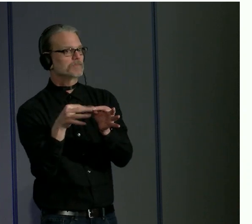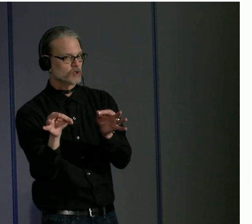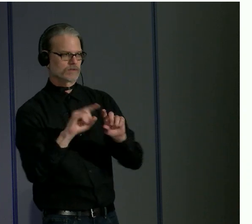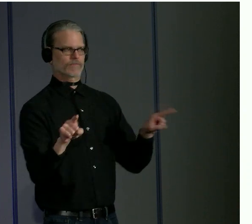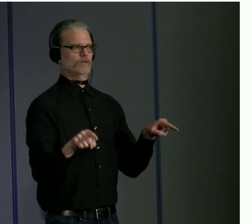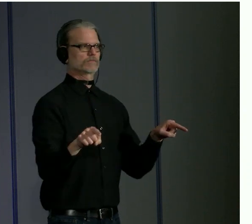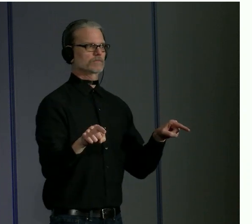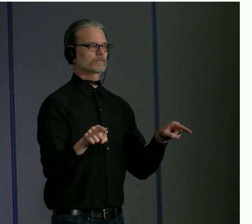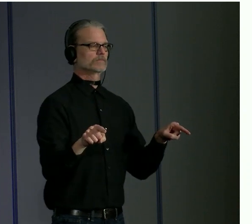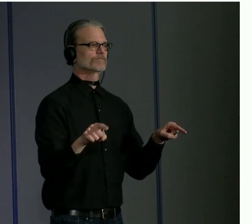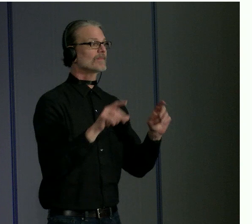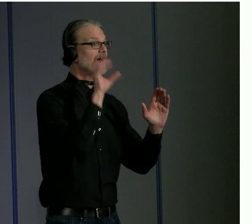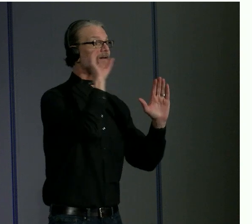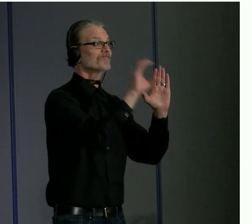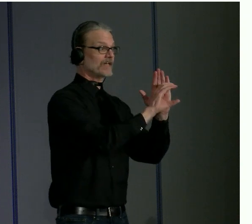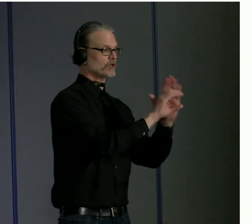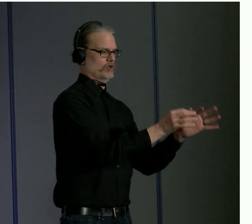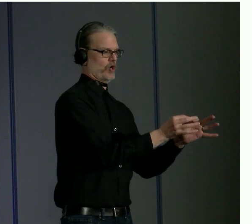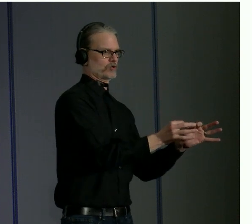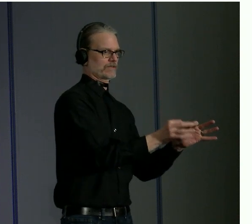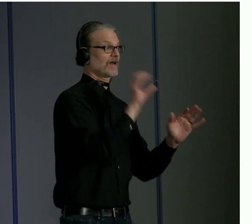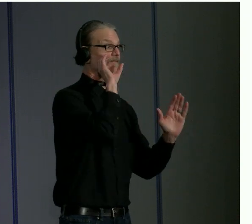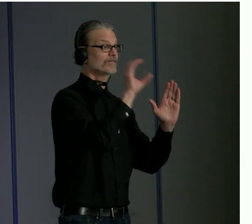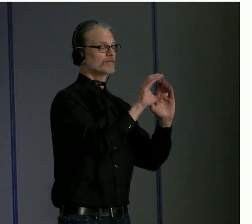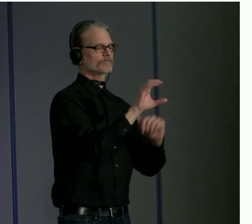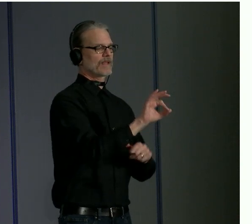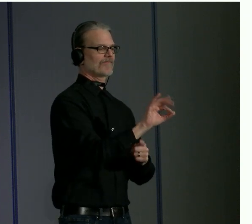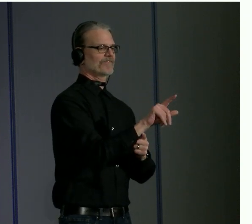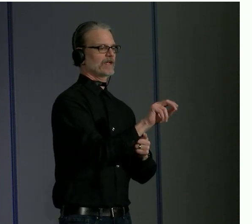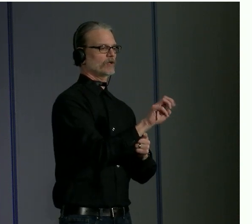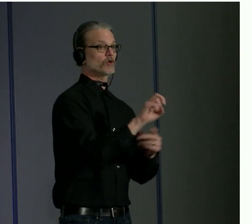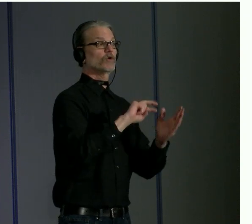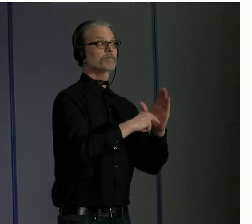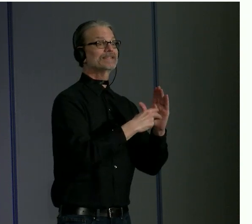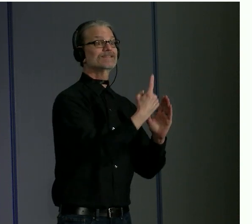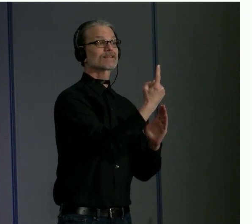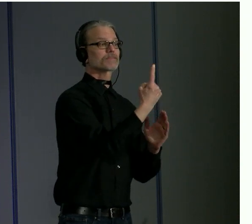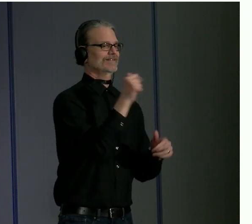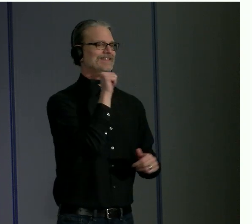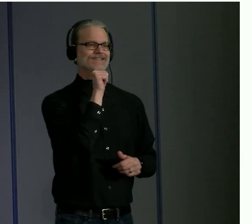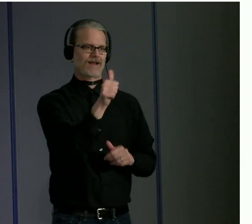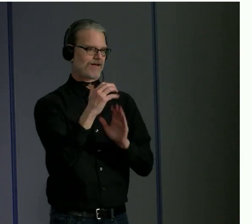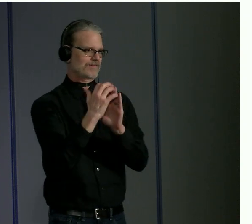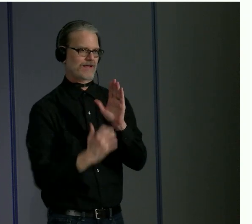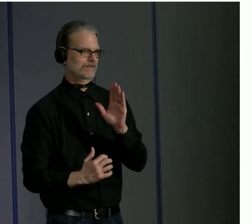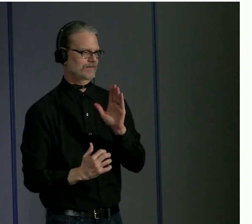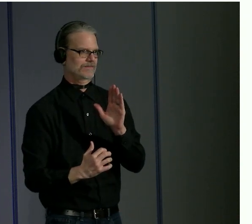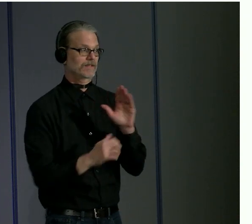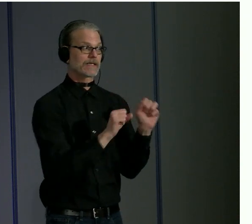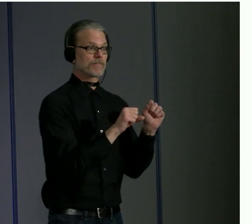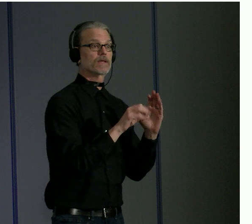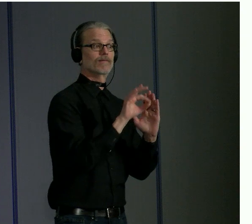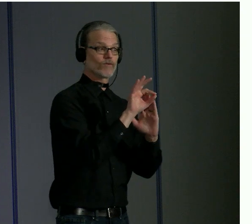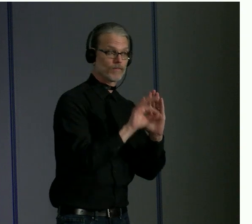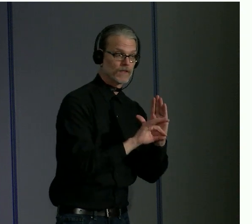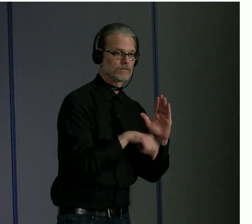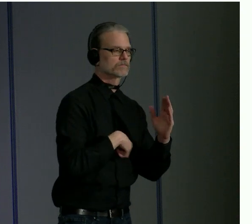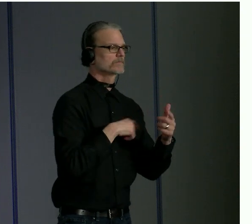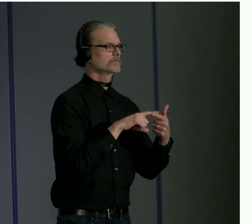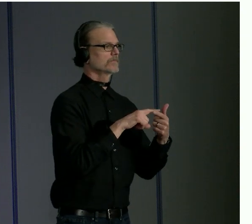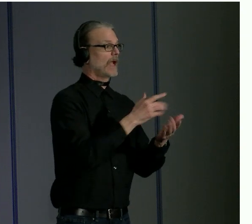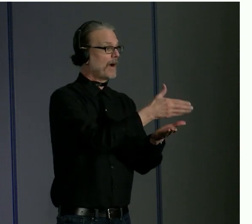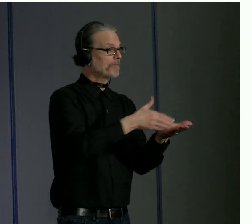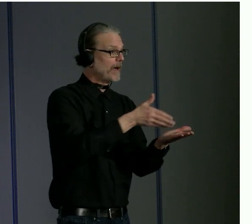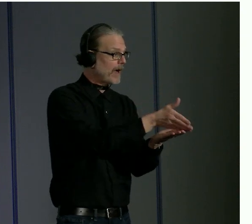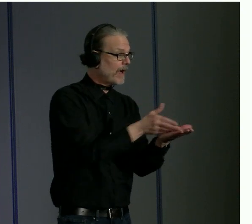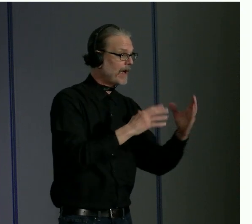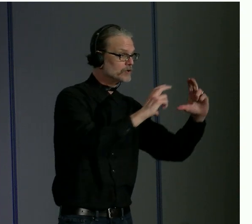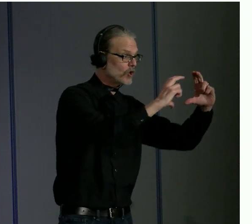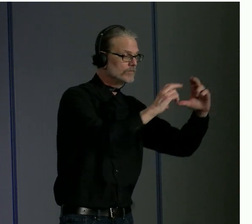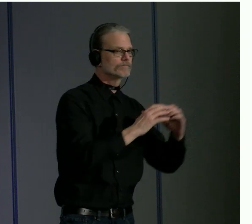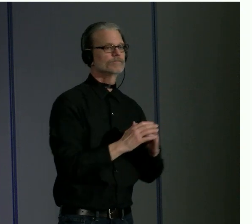A figure is anything that is not text. Figure can be a formula, or pie chart, or a photo, or an